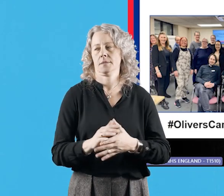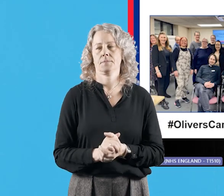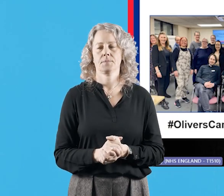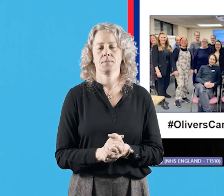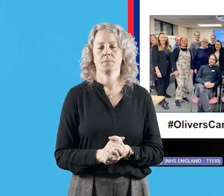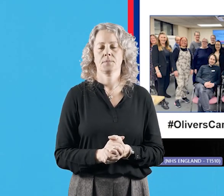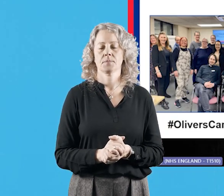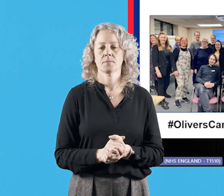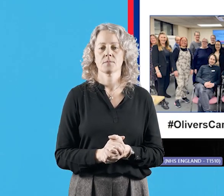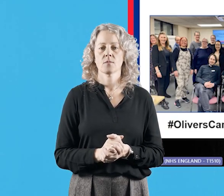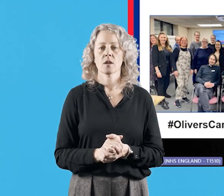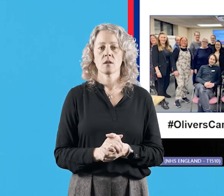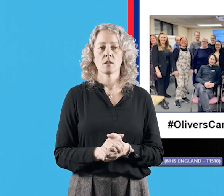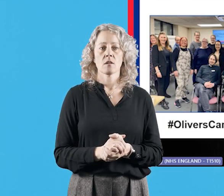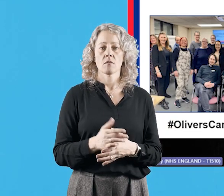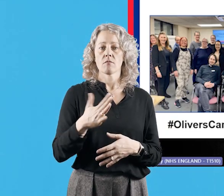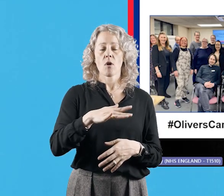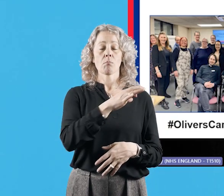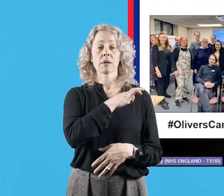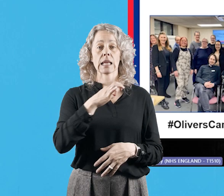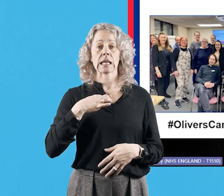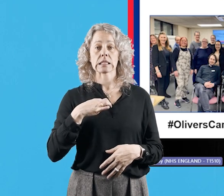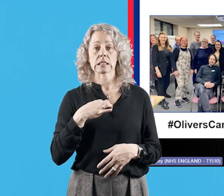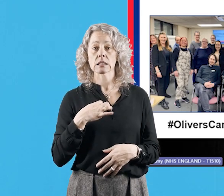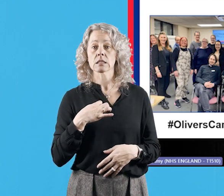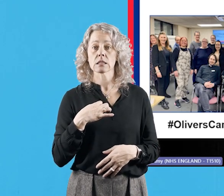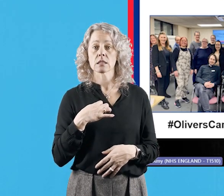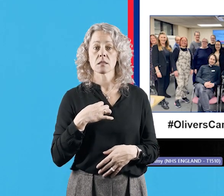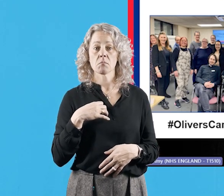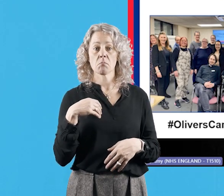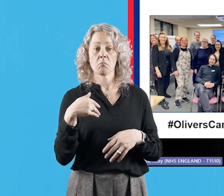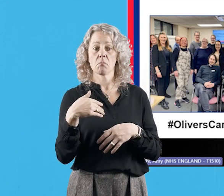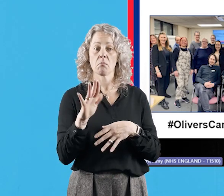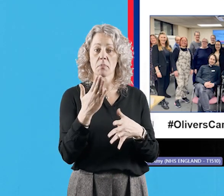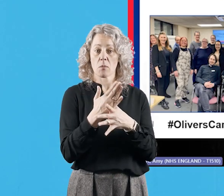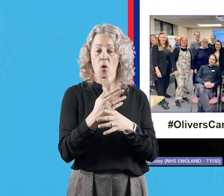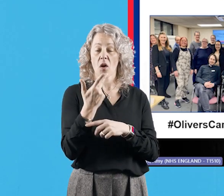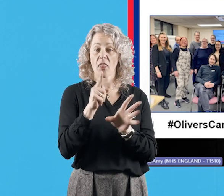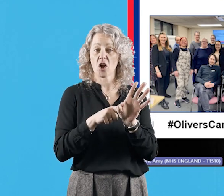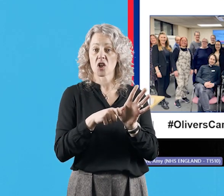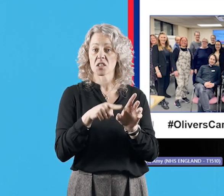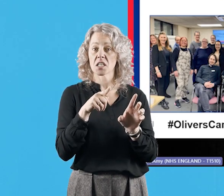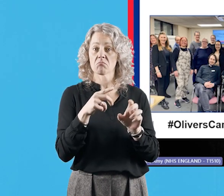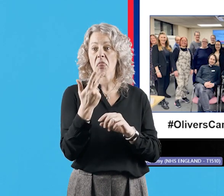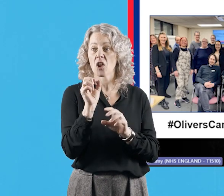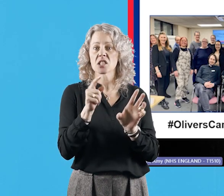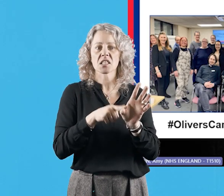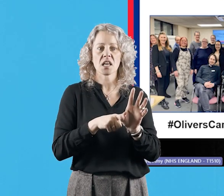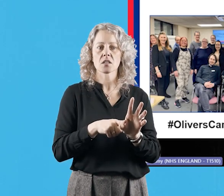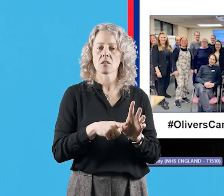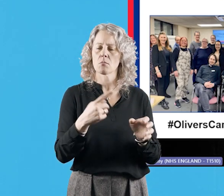feedback even from kind of clinicians who've been around for sort of 30-40 years has contacted us to say do you know